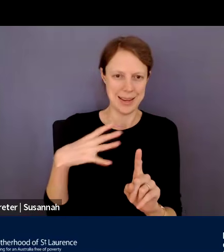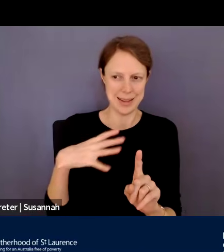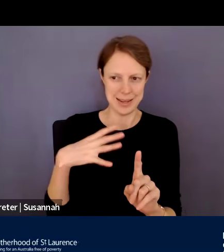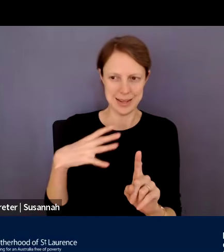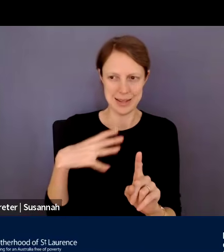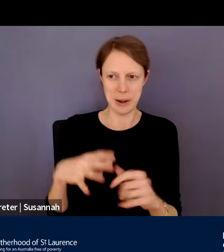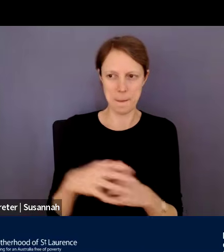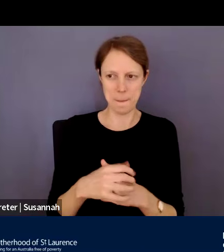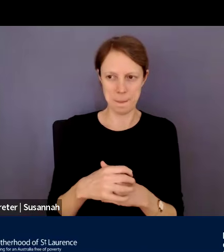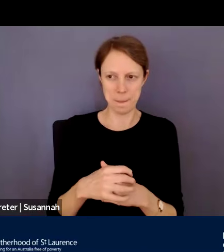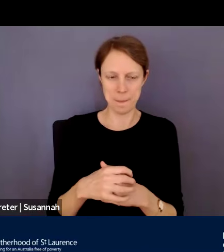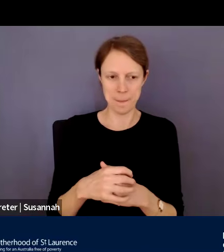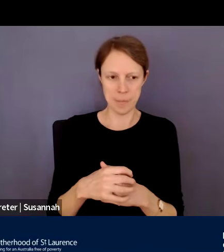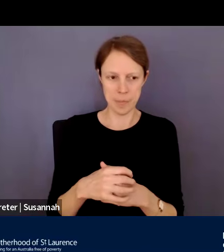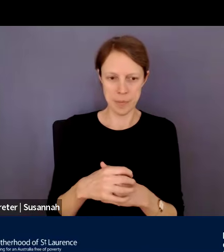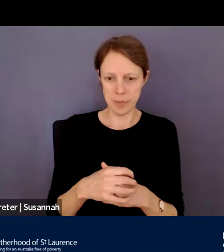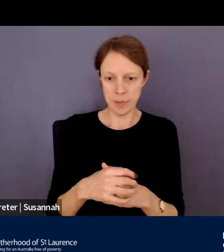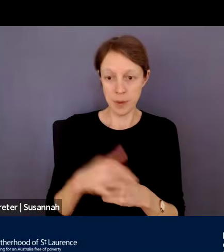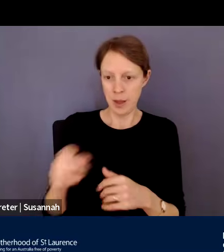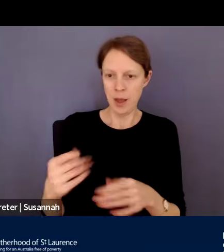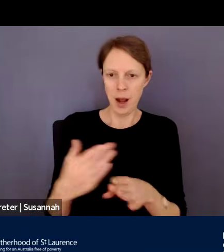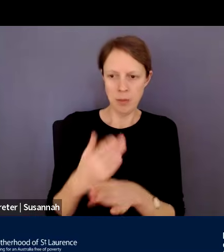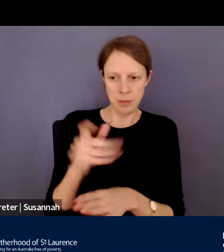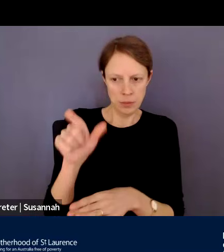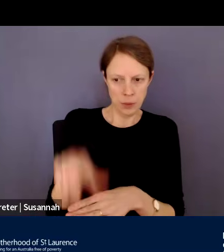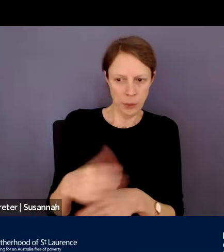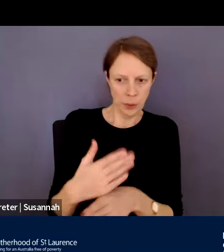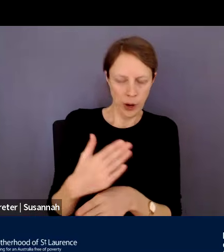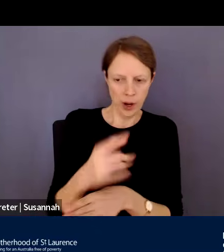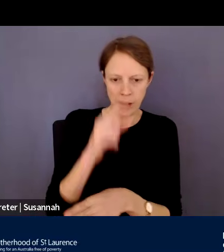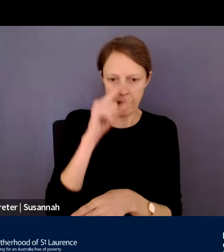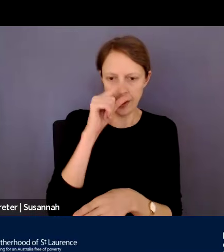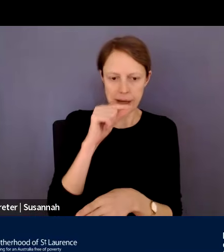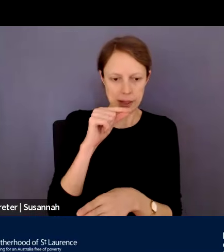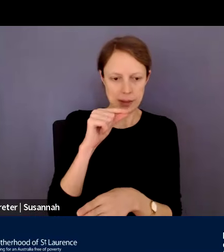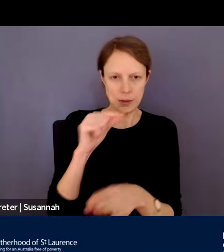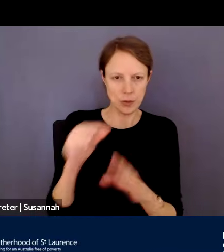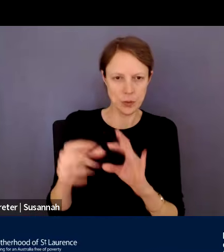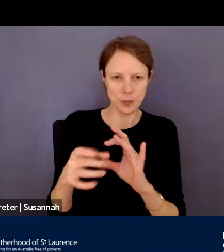and then that practitioner can help coordinate the supports with the family, rather than just